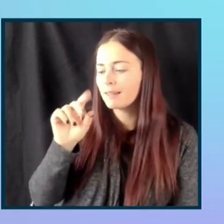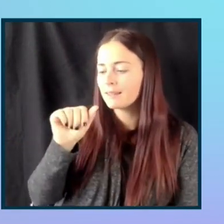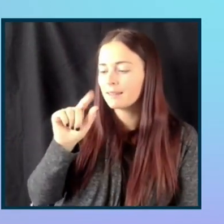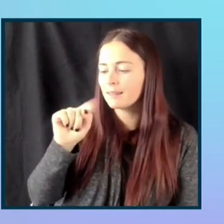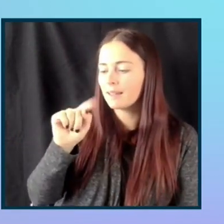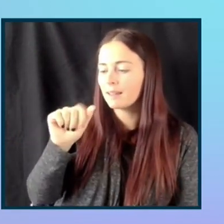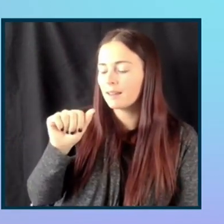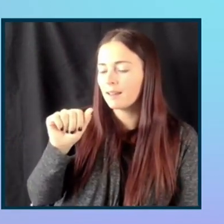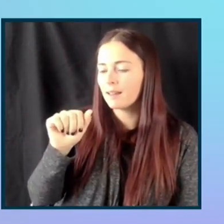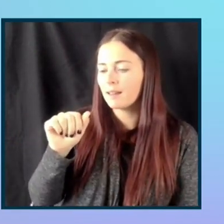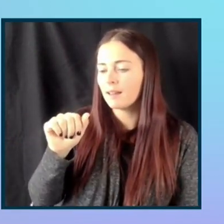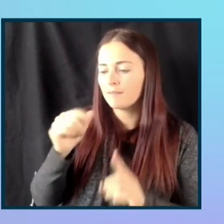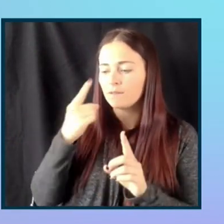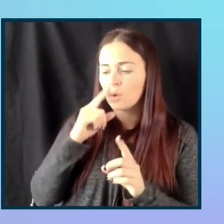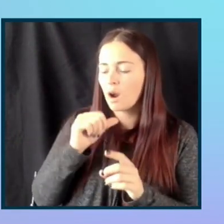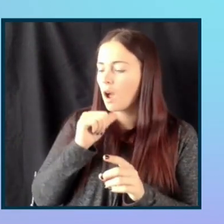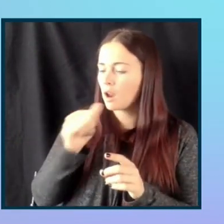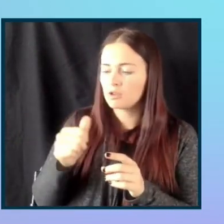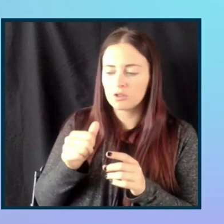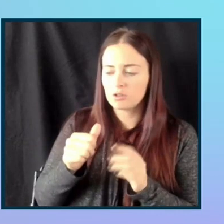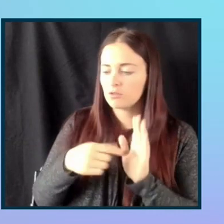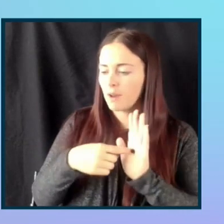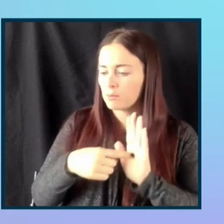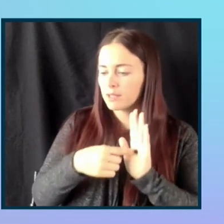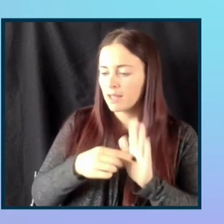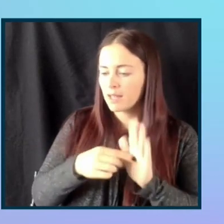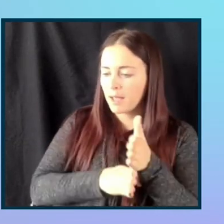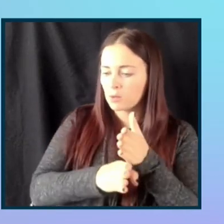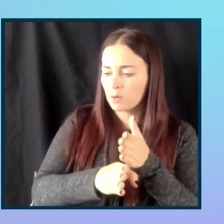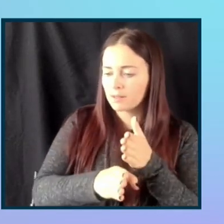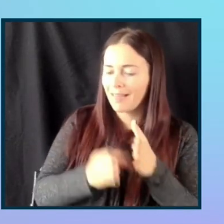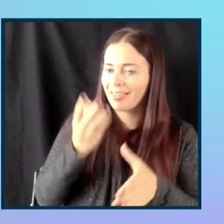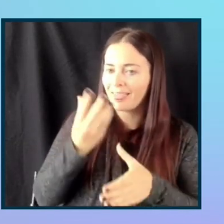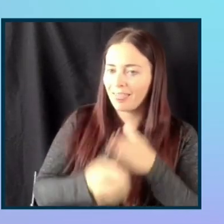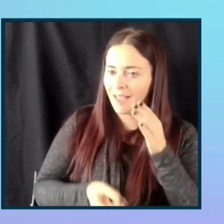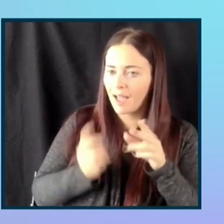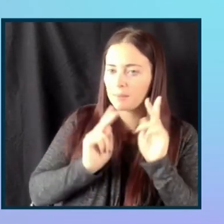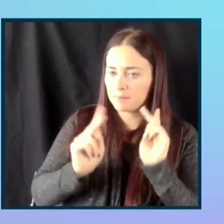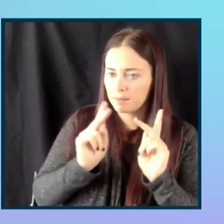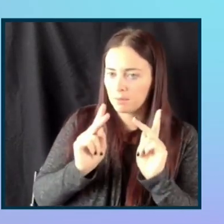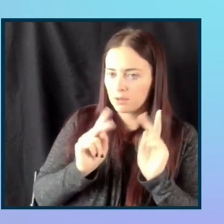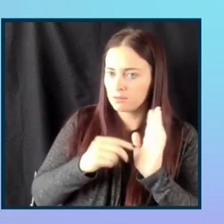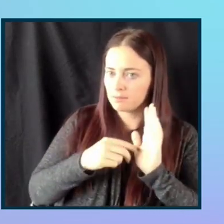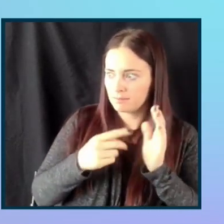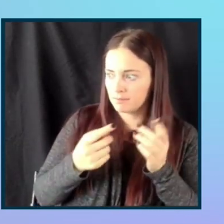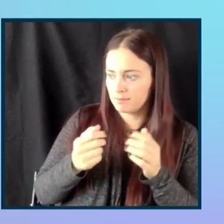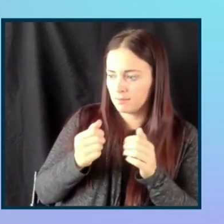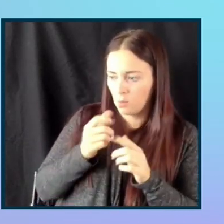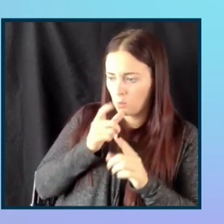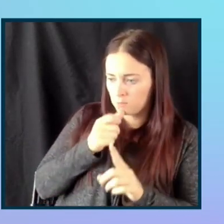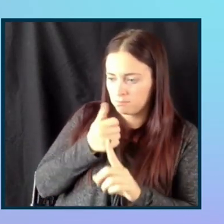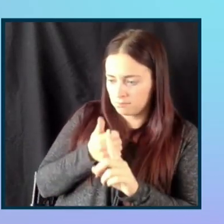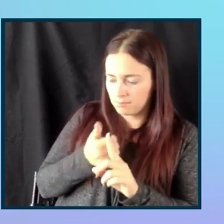often lack any representation of people with disabilities. How can we ethically and respectfully